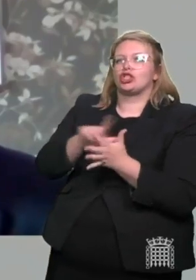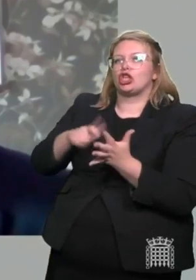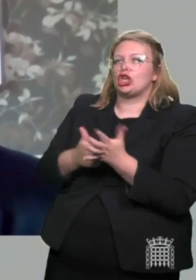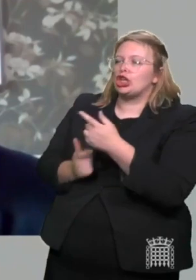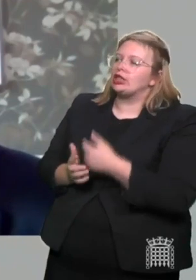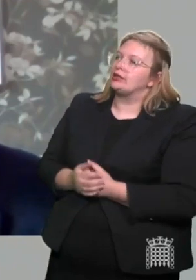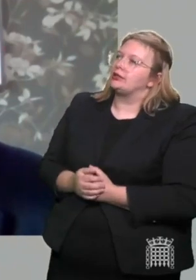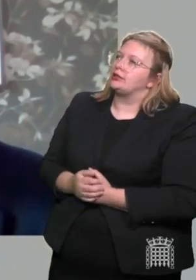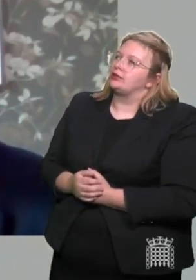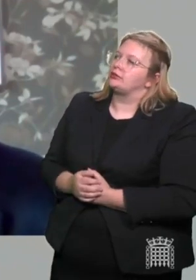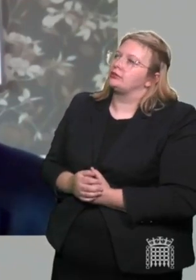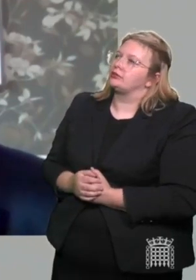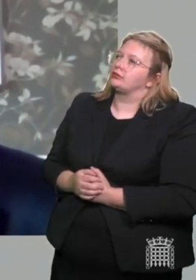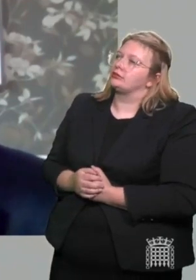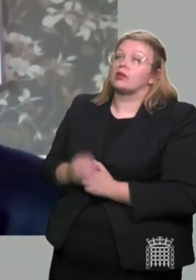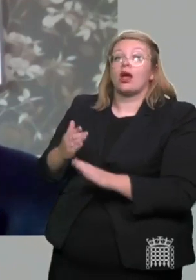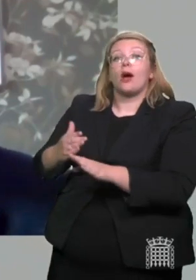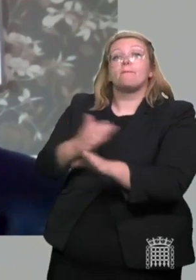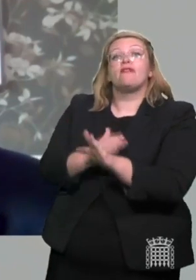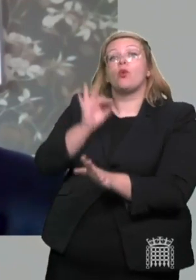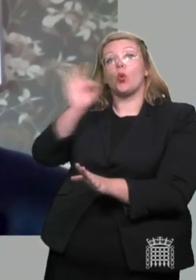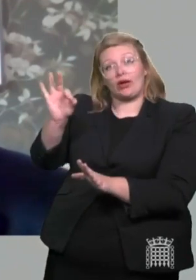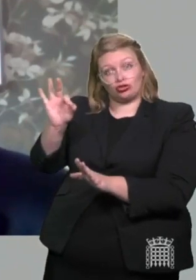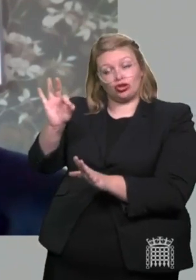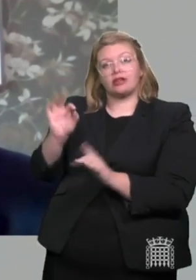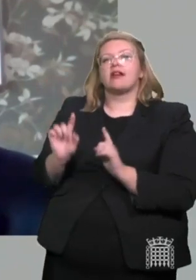Before I ask my question, may I first ask the Prime Minister to join me in thanking all the